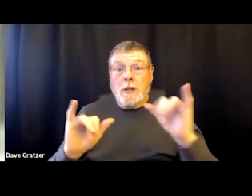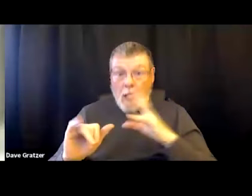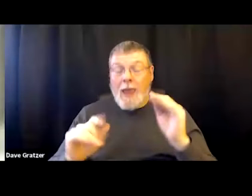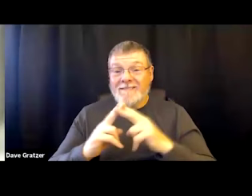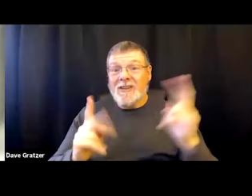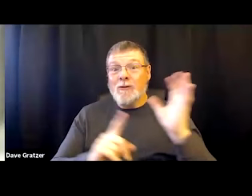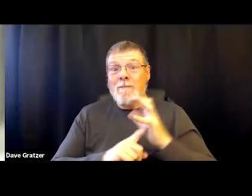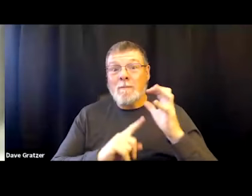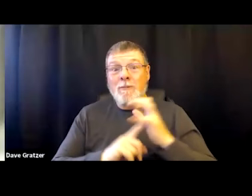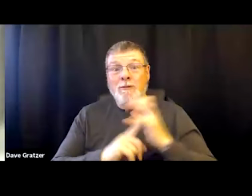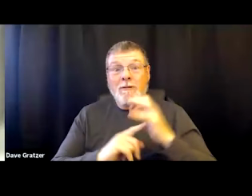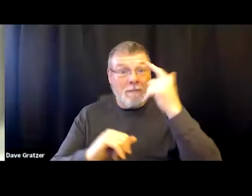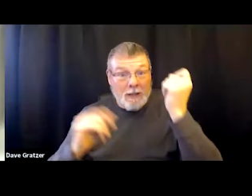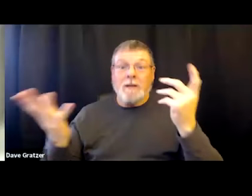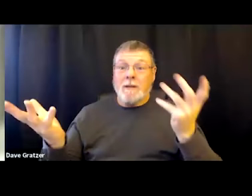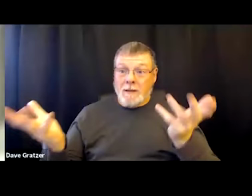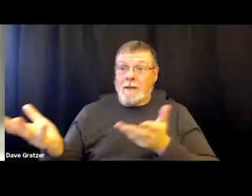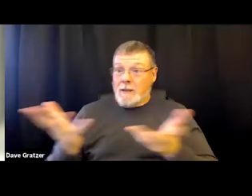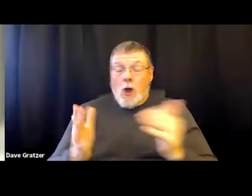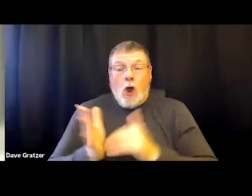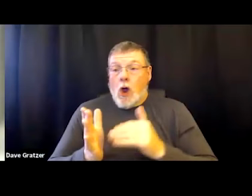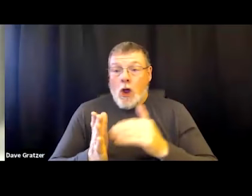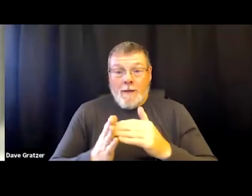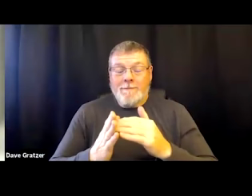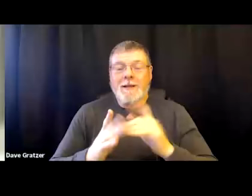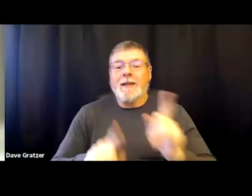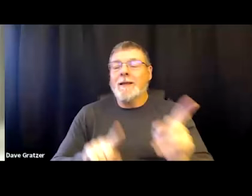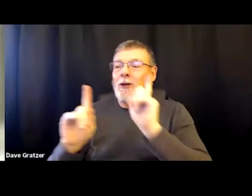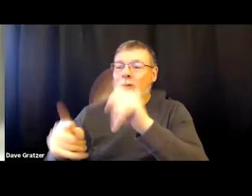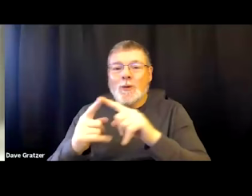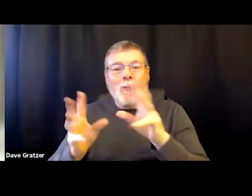because oftentimes they're at the conferences as you walk in